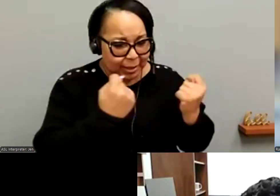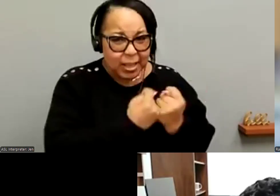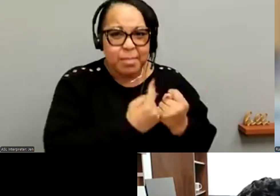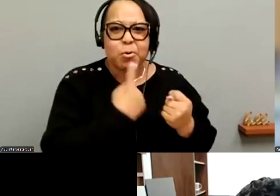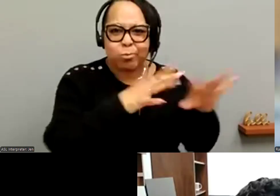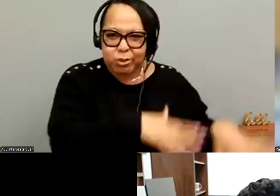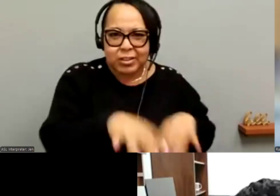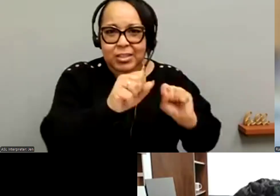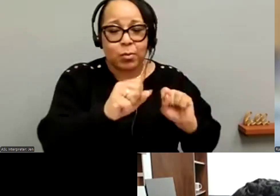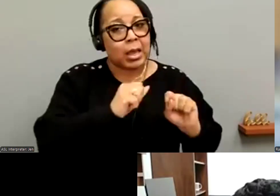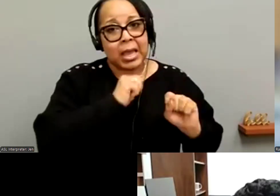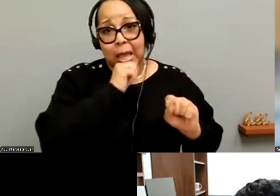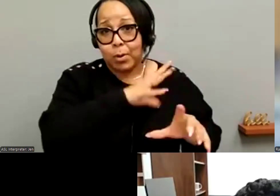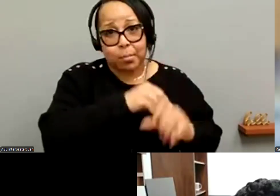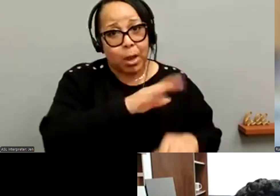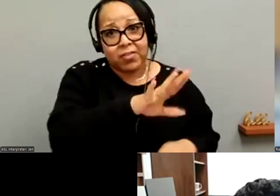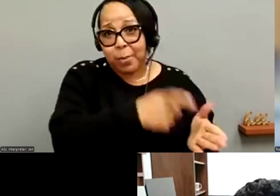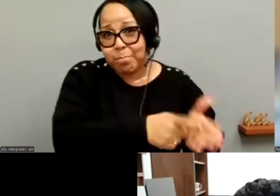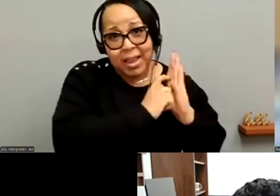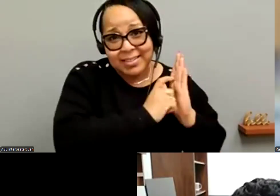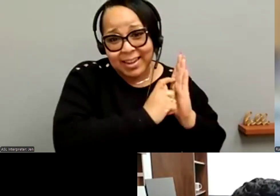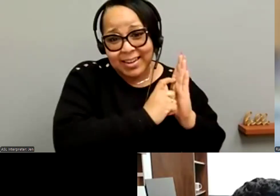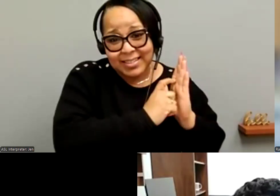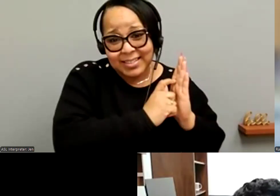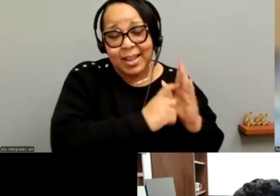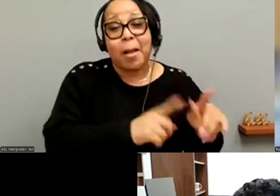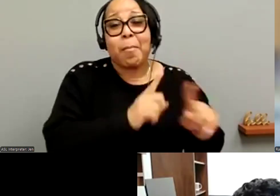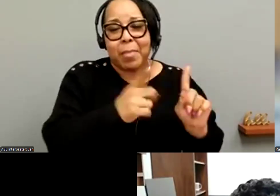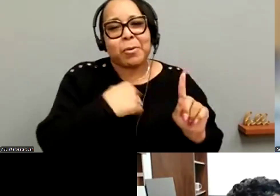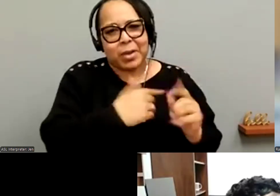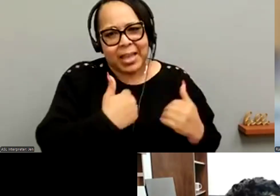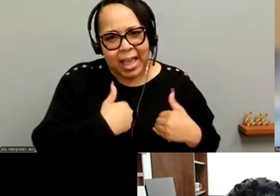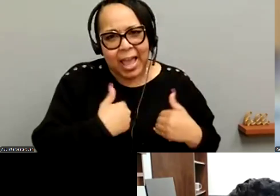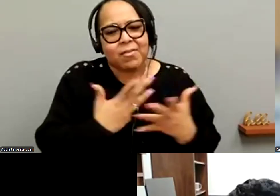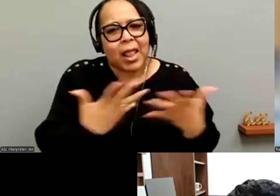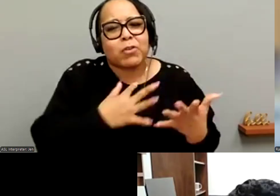13:13:55 It was not part of their 13:13:56 mandate, their commission, but we have a lot of 13:13:57 curious people in public health